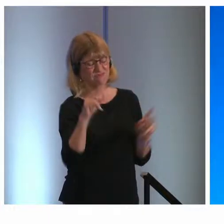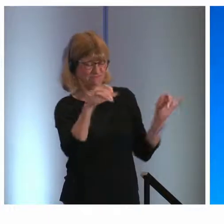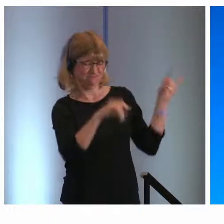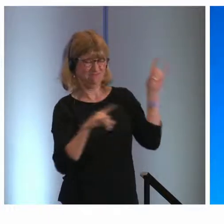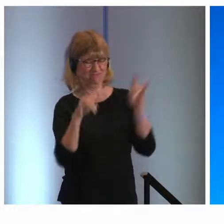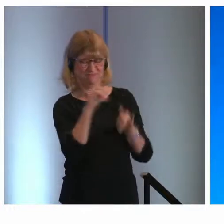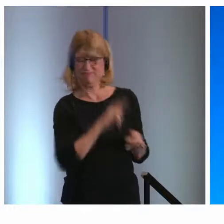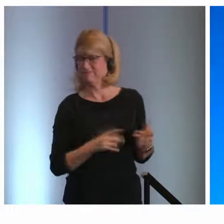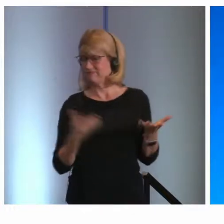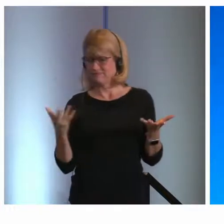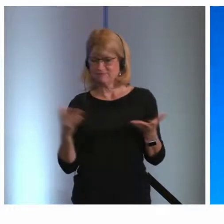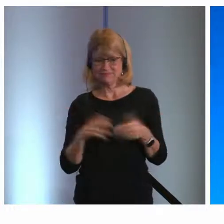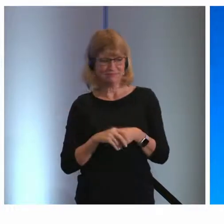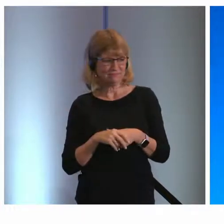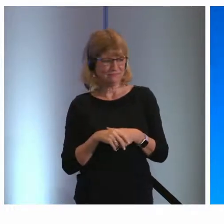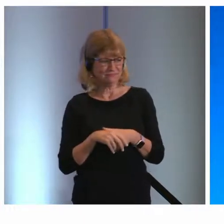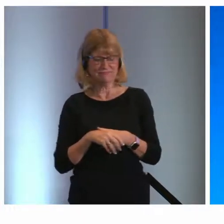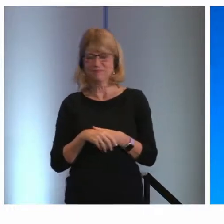calls it. -- because if you do, frankly,